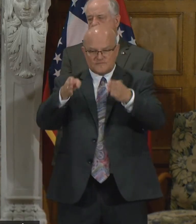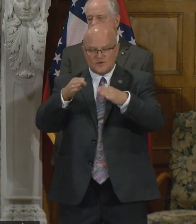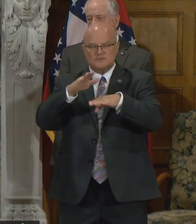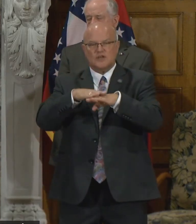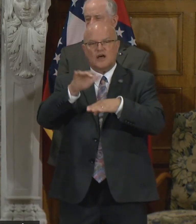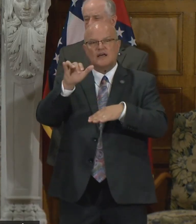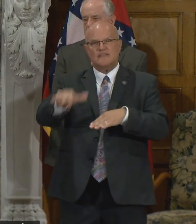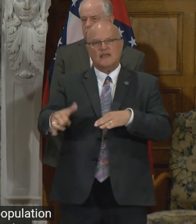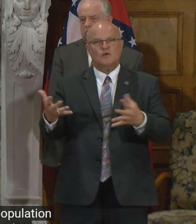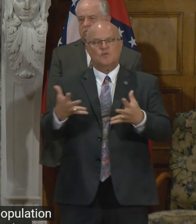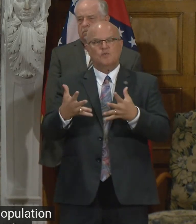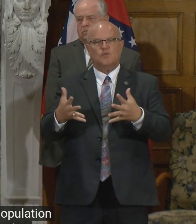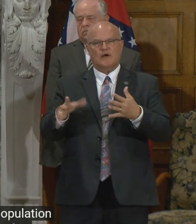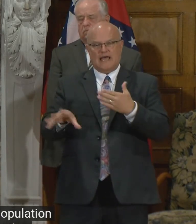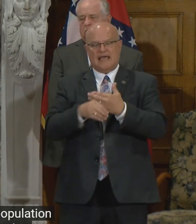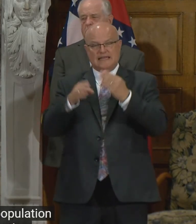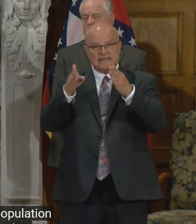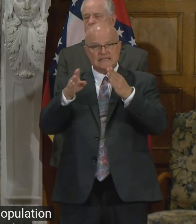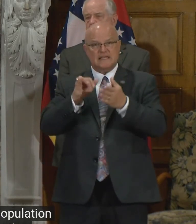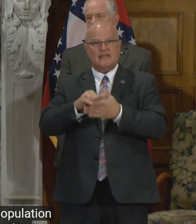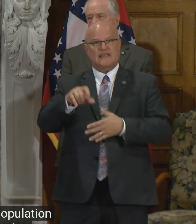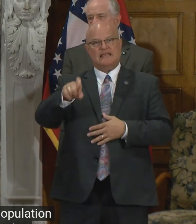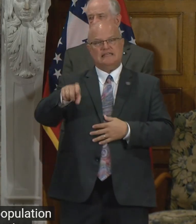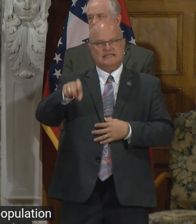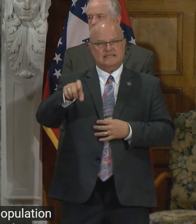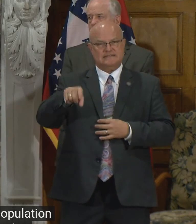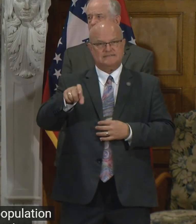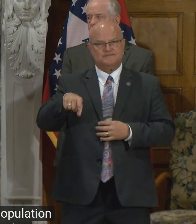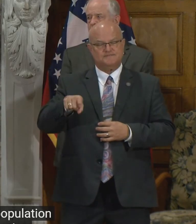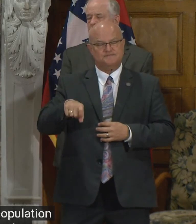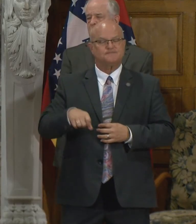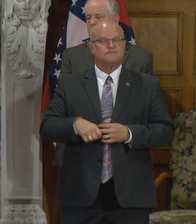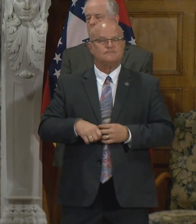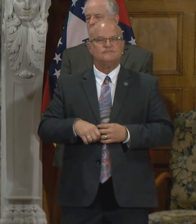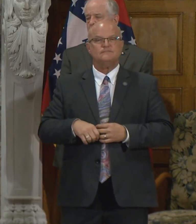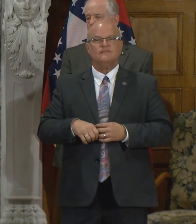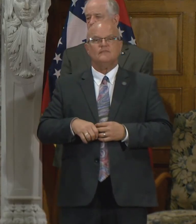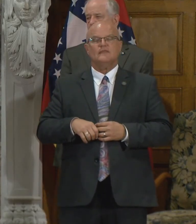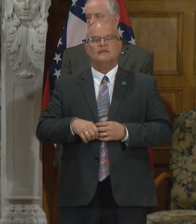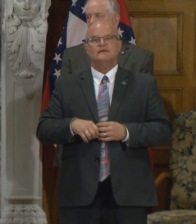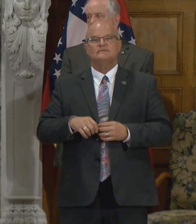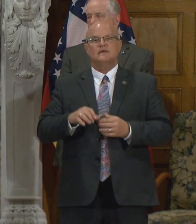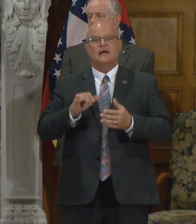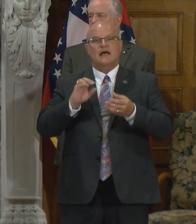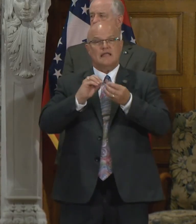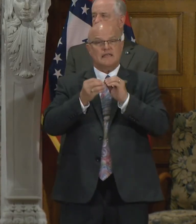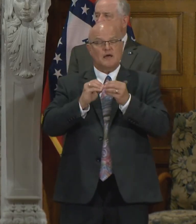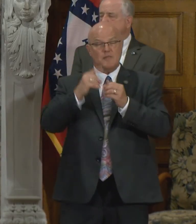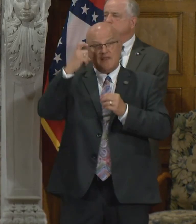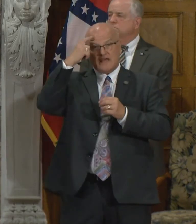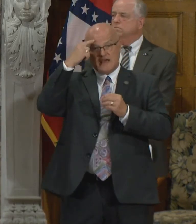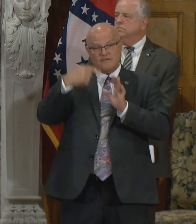that segment of our population the adequate attention that it requires. The numbers that the governor presented